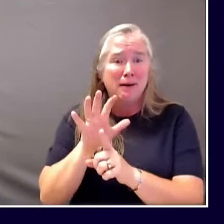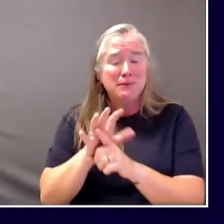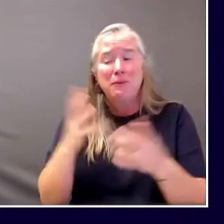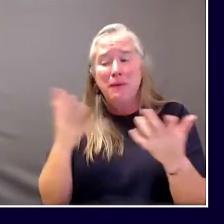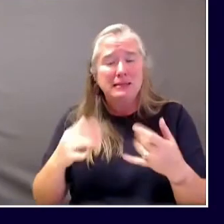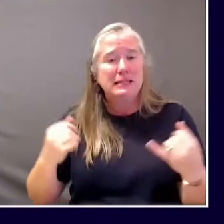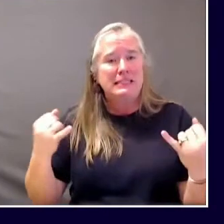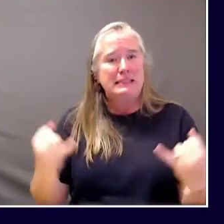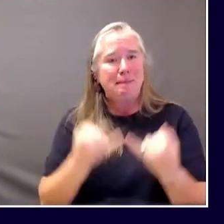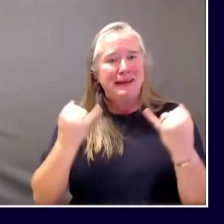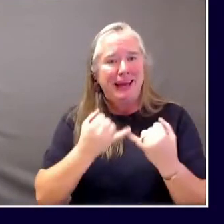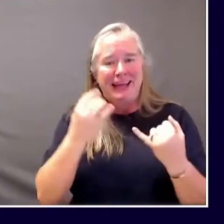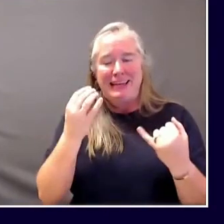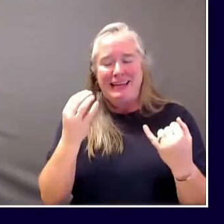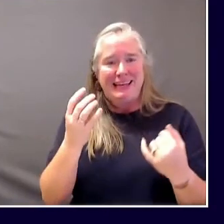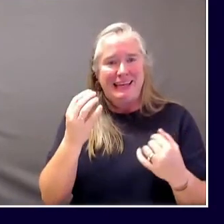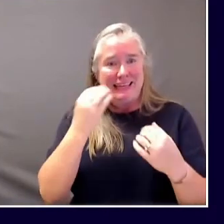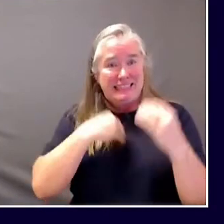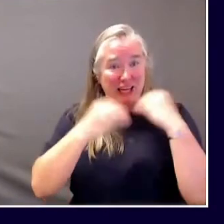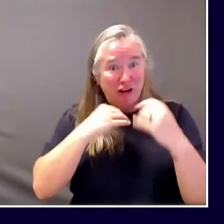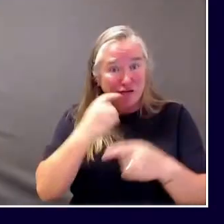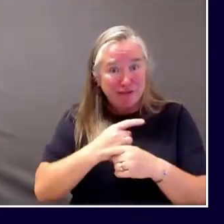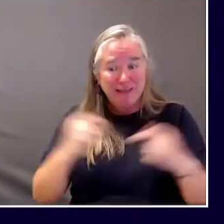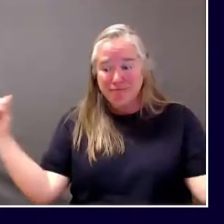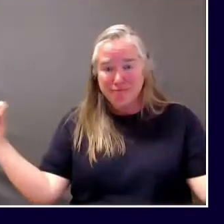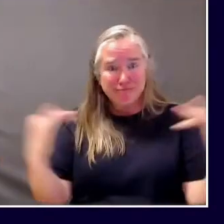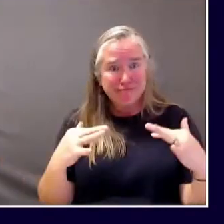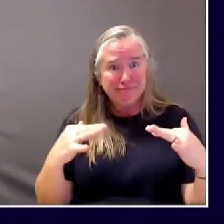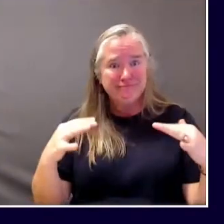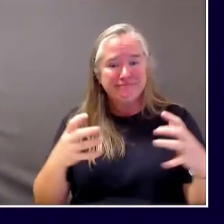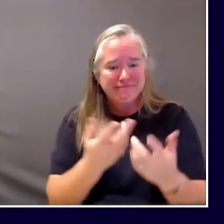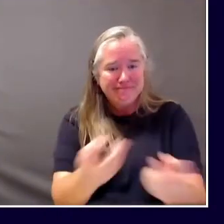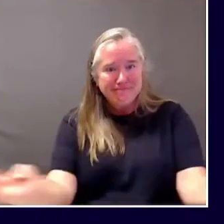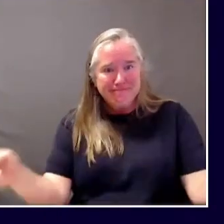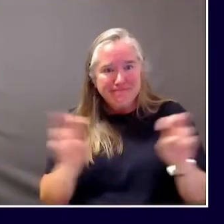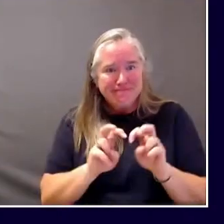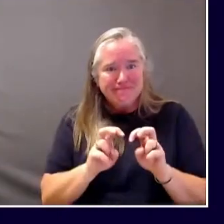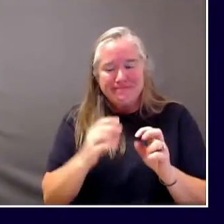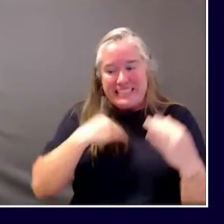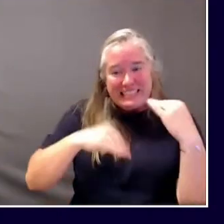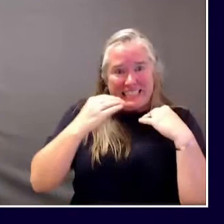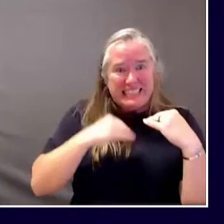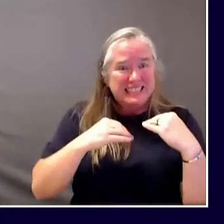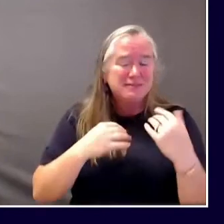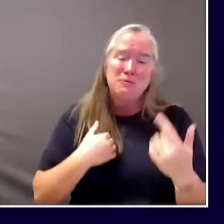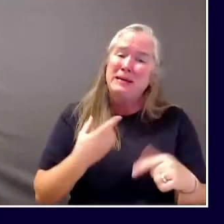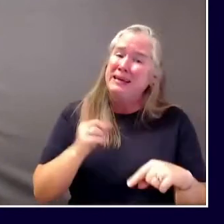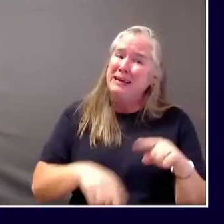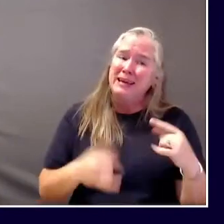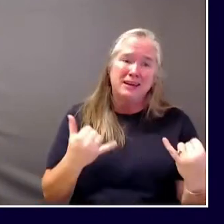we just can't do it now you